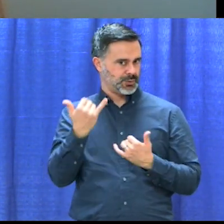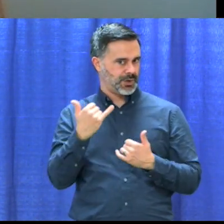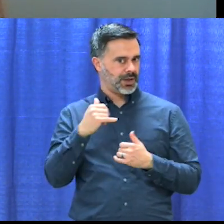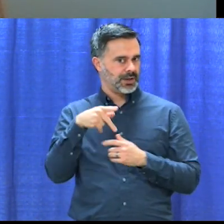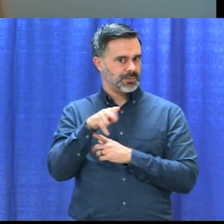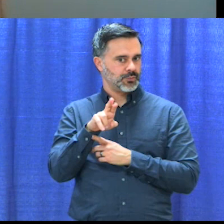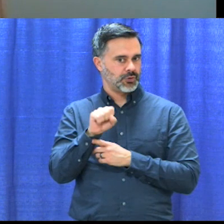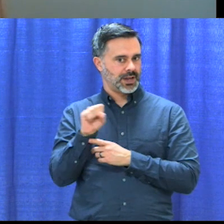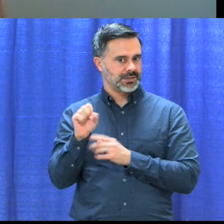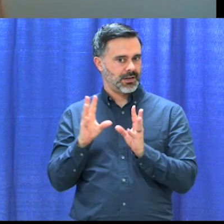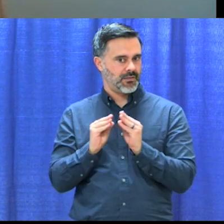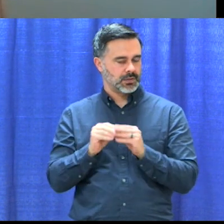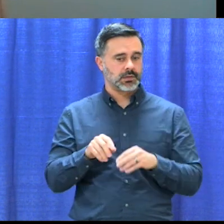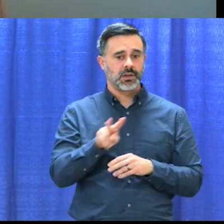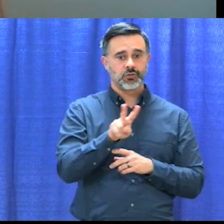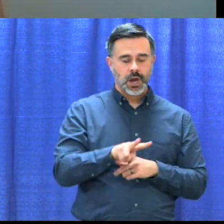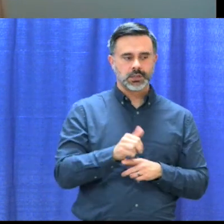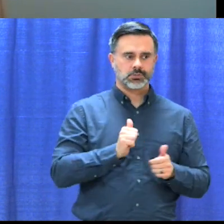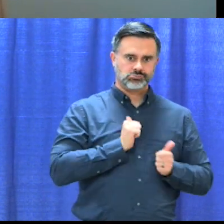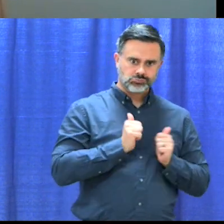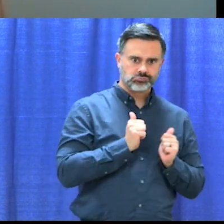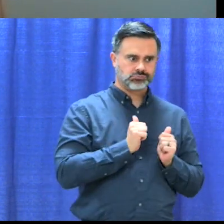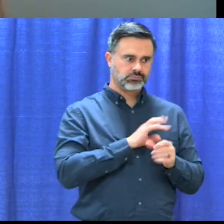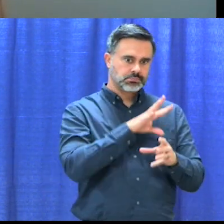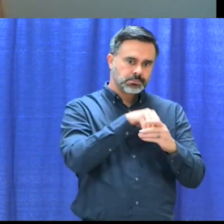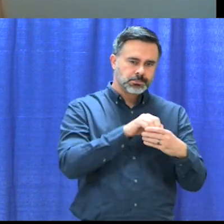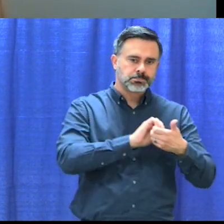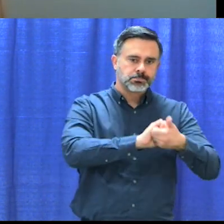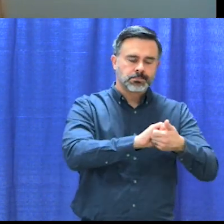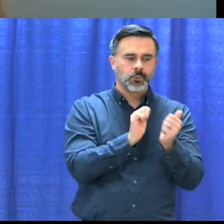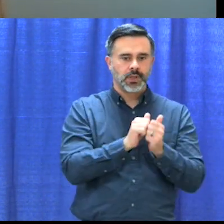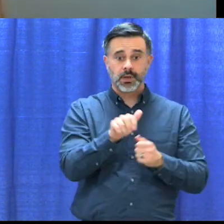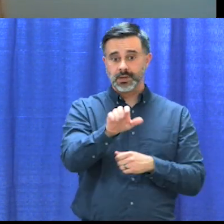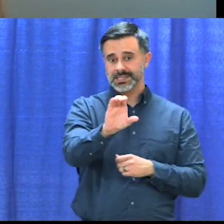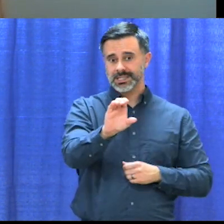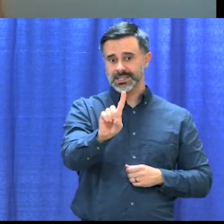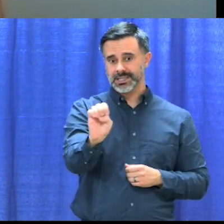Verizon's actively working with not only the Department of Education and the superintendent